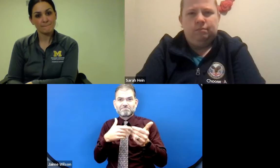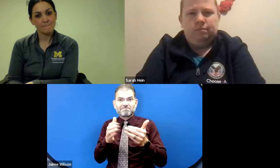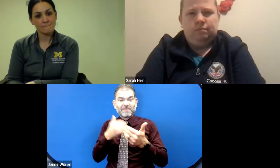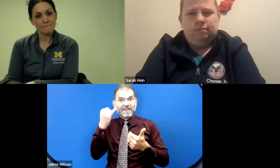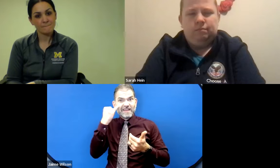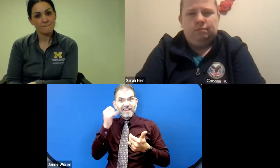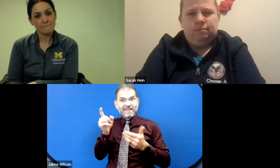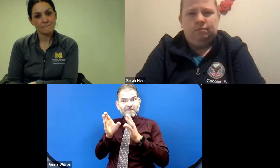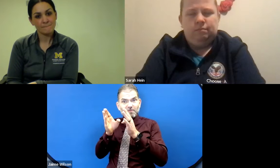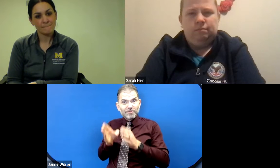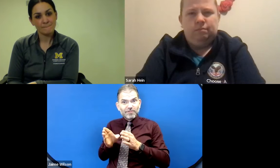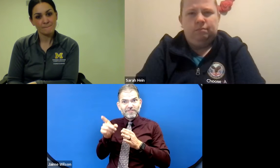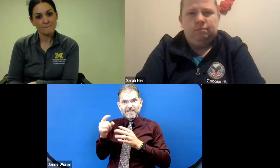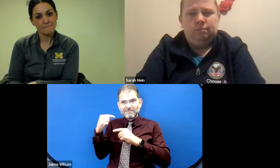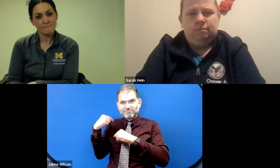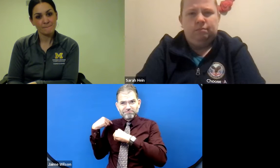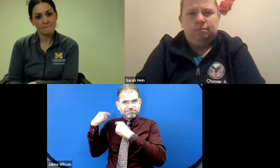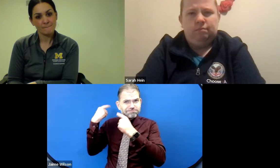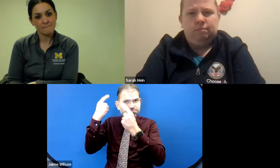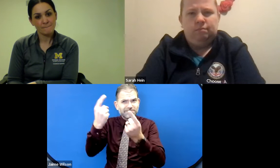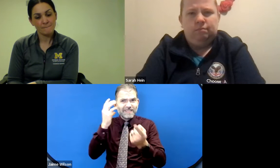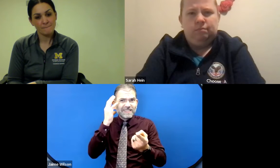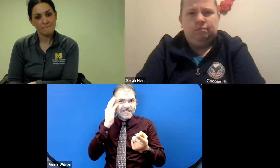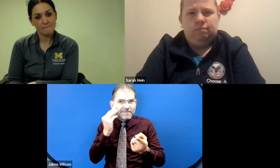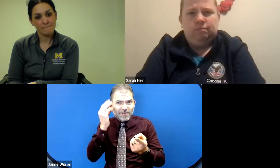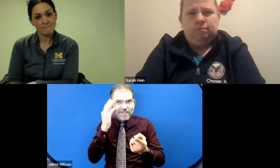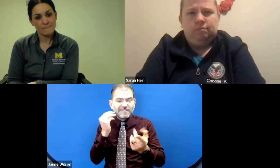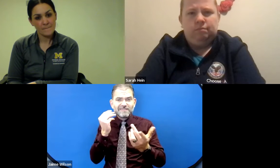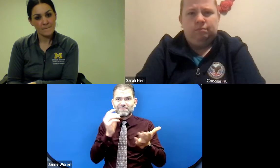ASL Interpreter: It's who can be tough. ASL Interpreter: Is that person